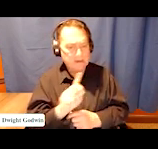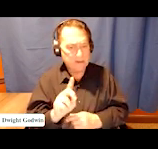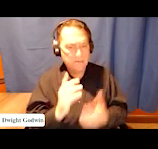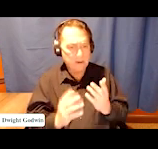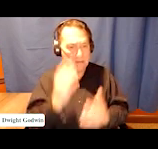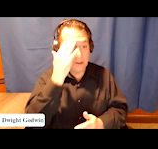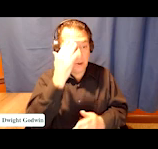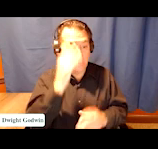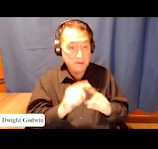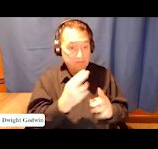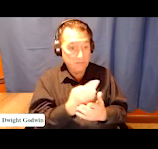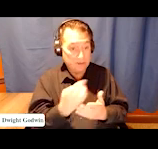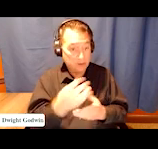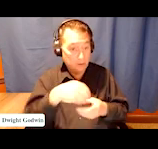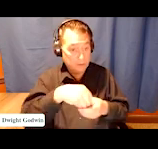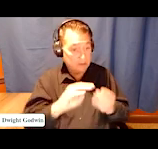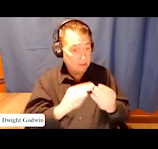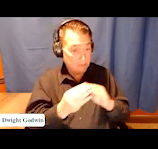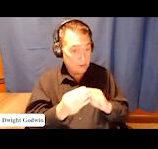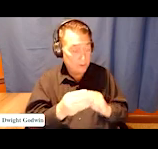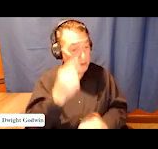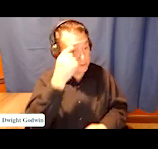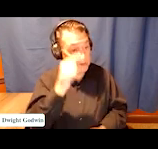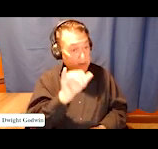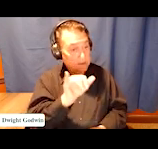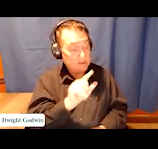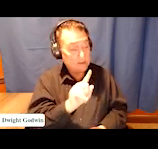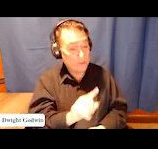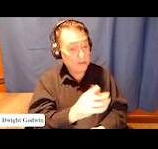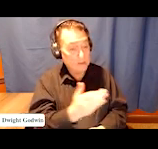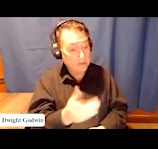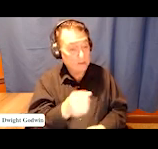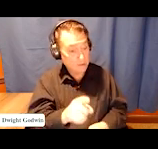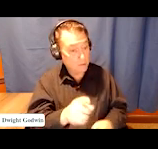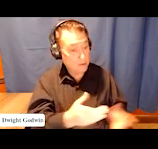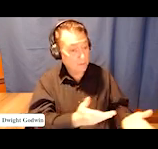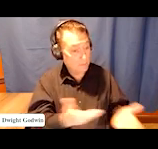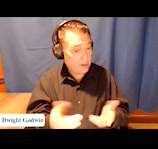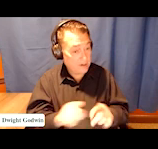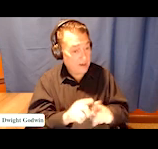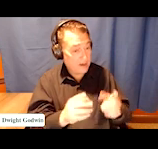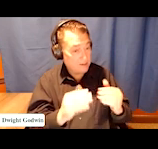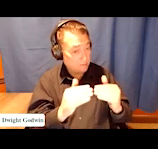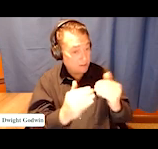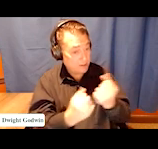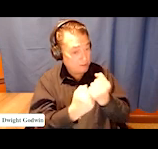in the community. So, do you think that's one thing that you could bring as a peer support specialist in a co-response situation,